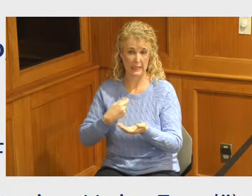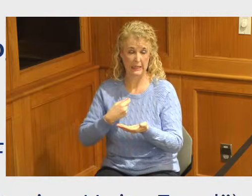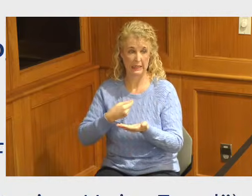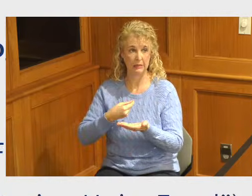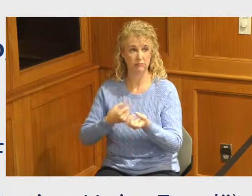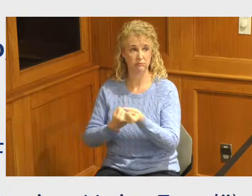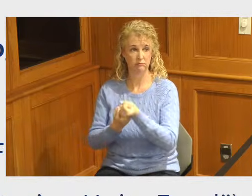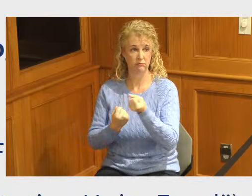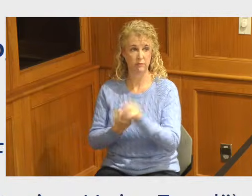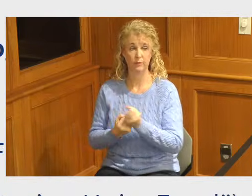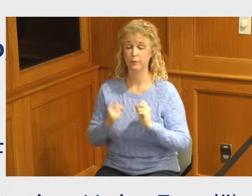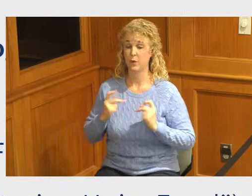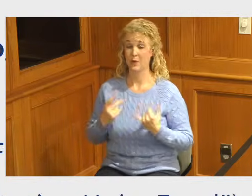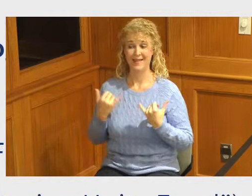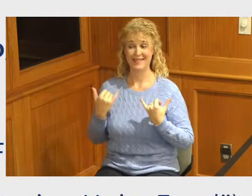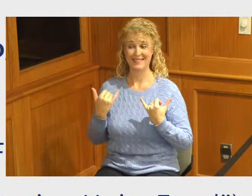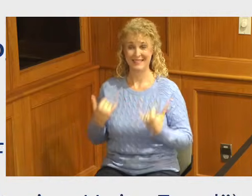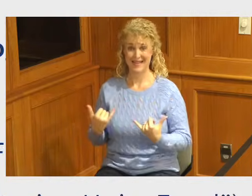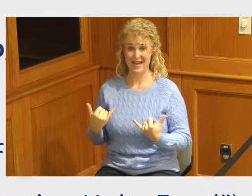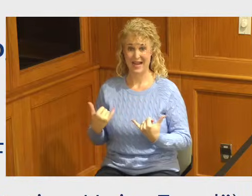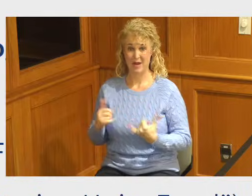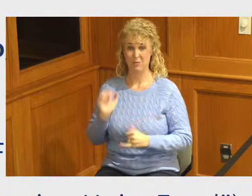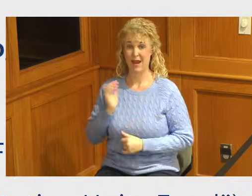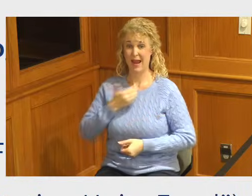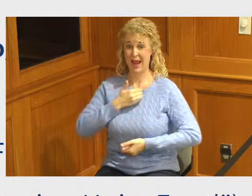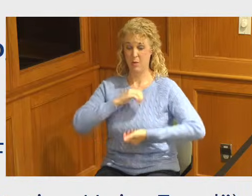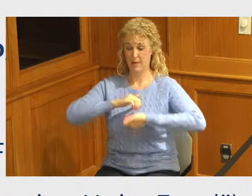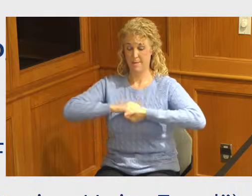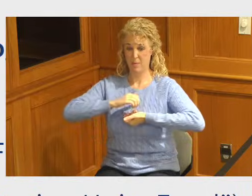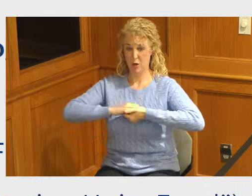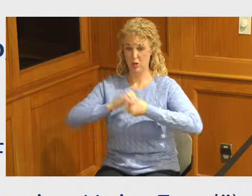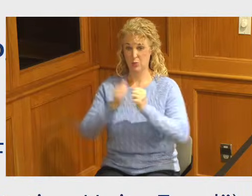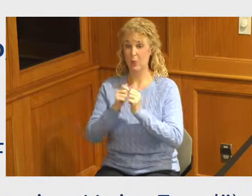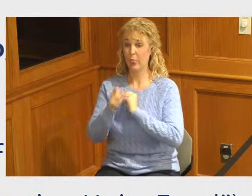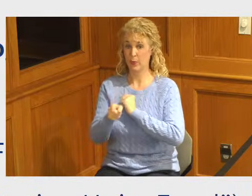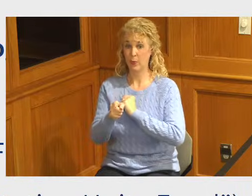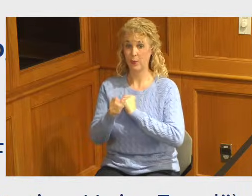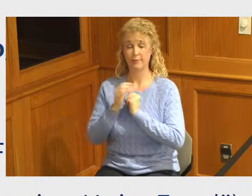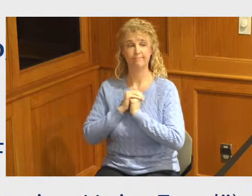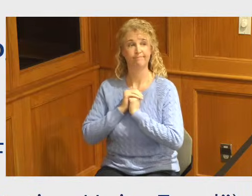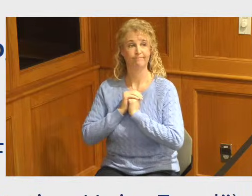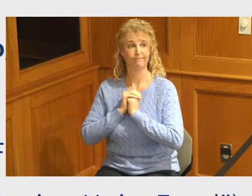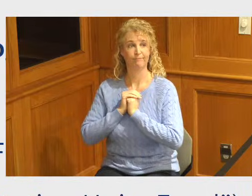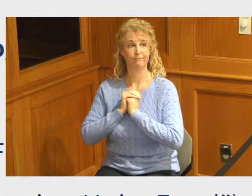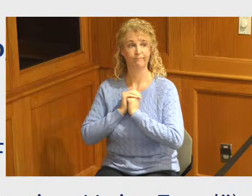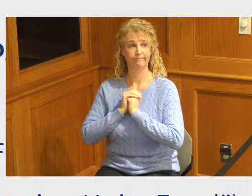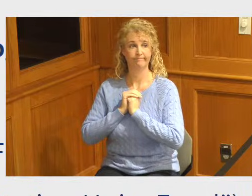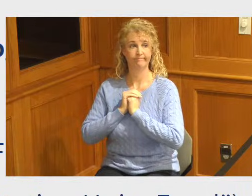Okay let's now talk about specifically our partnership. this is you know the the lawyer